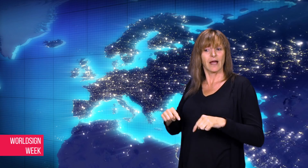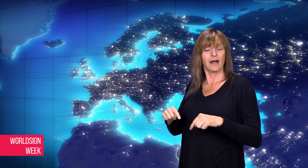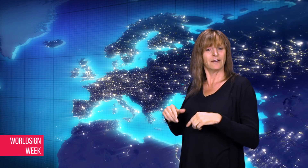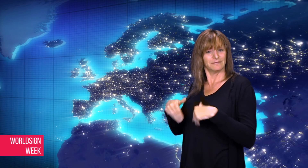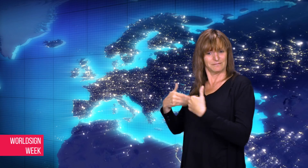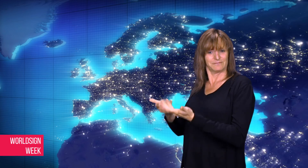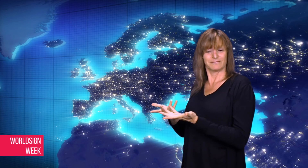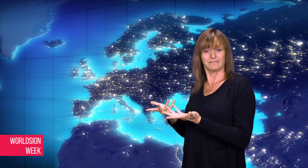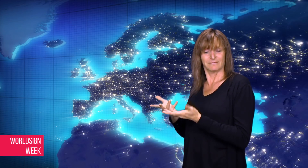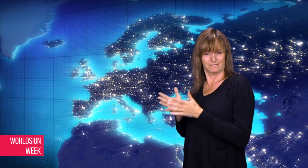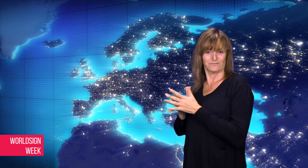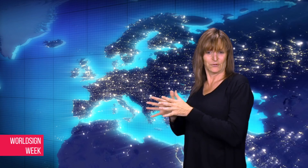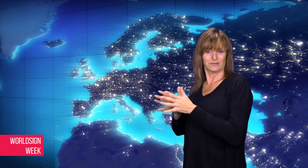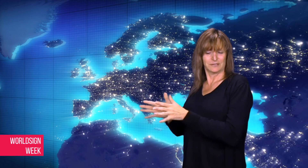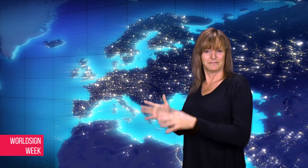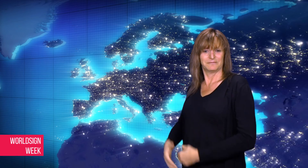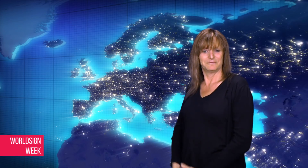Now, let’s go to next story.